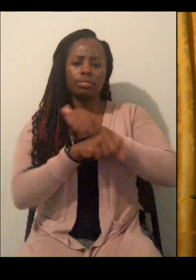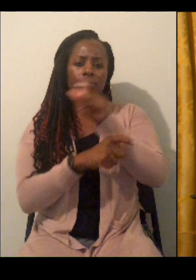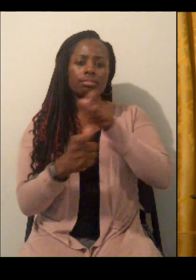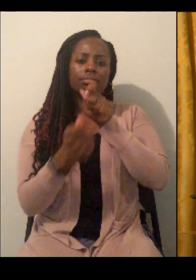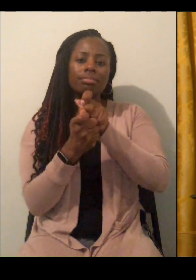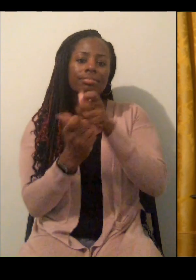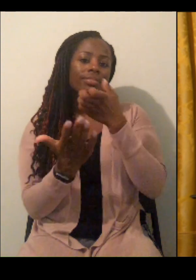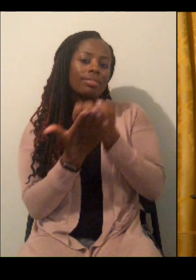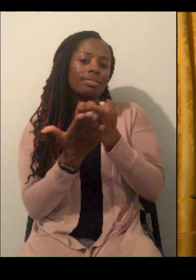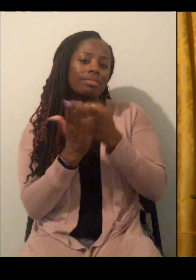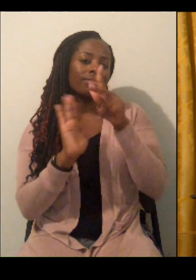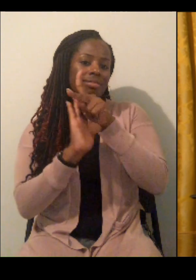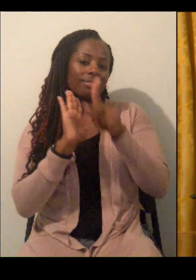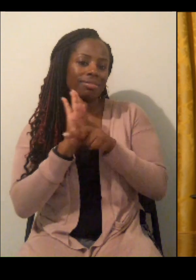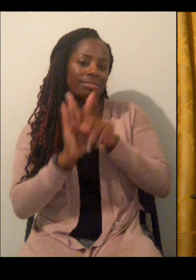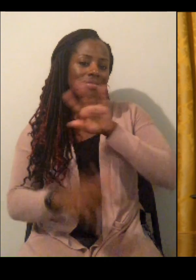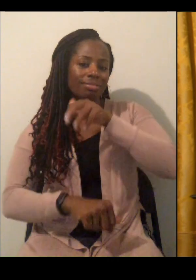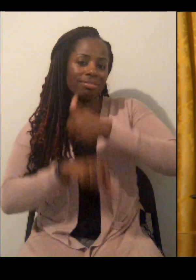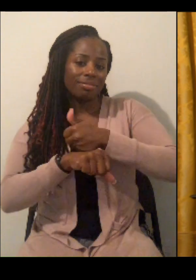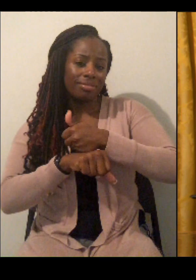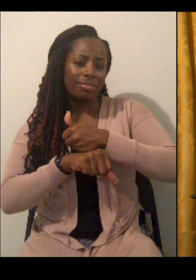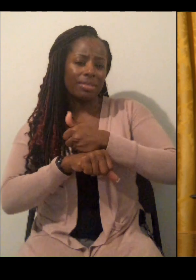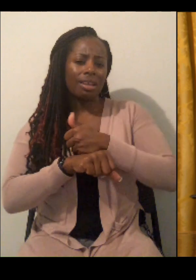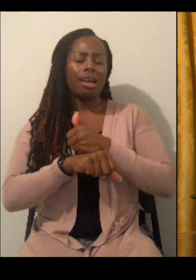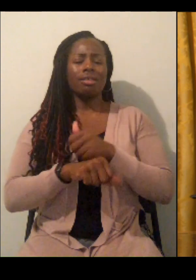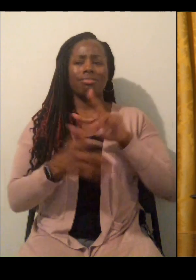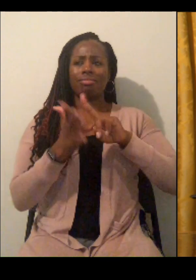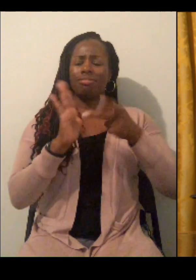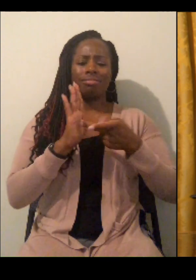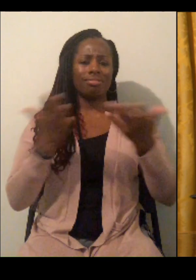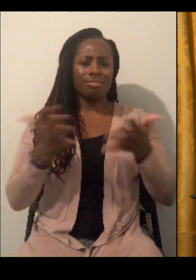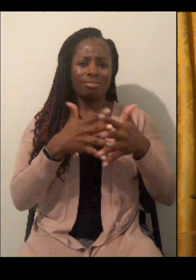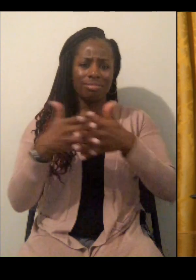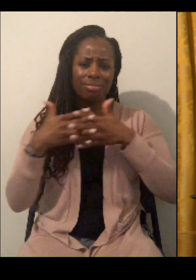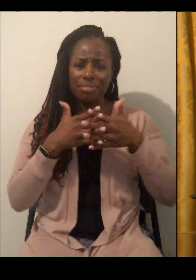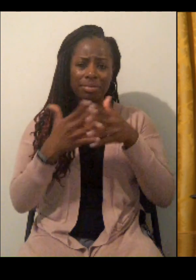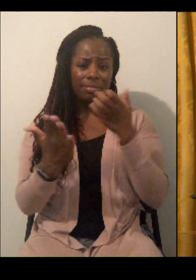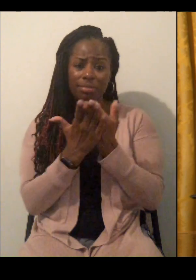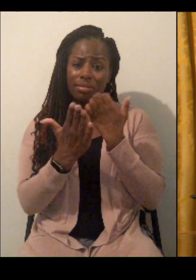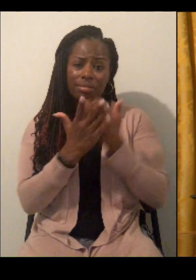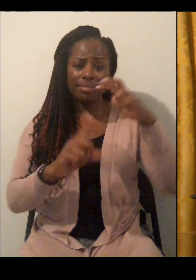greatest economy anywhere in the world by far our banks and financial